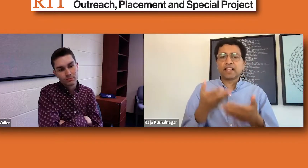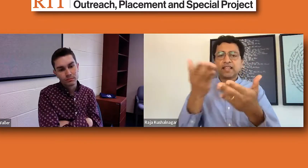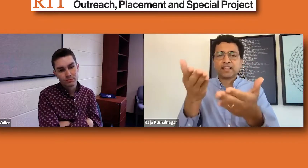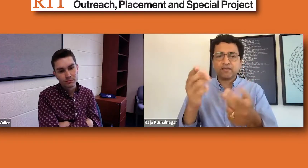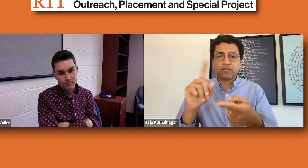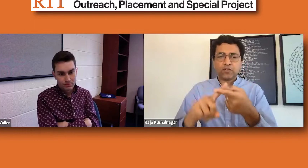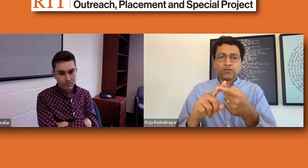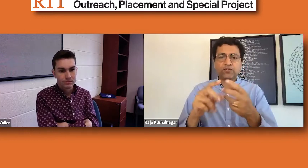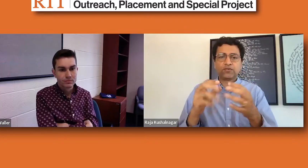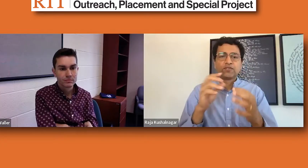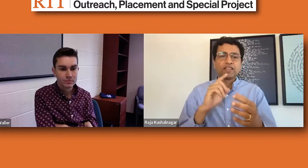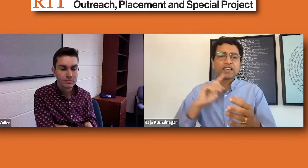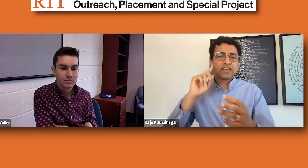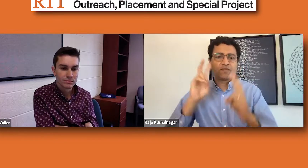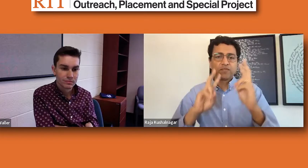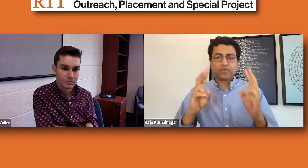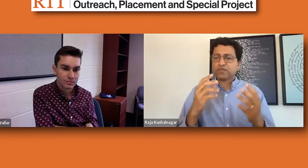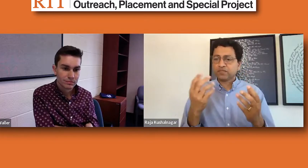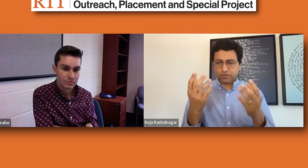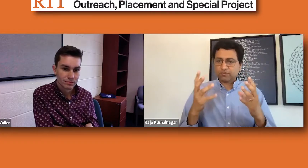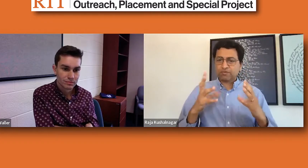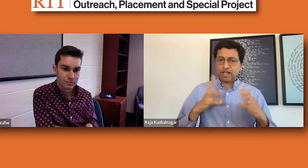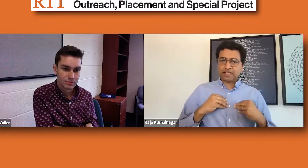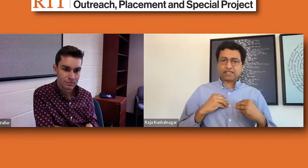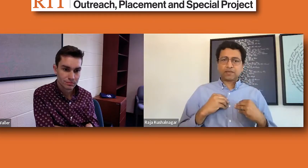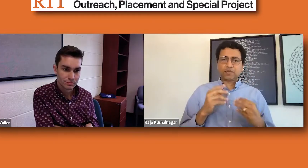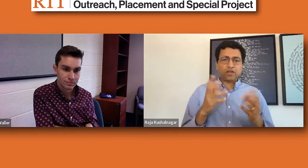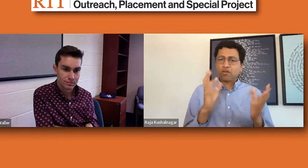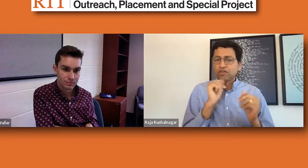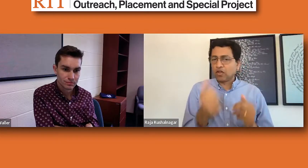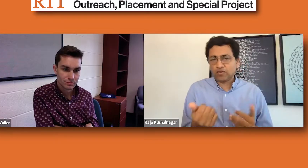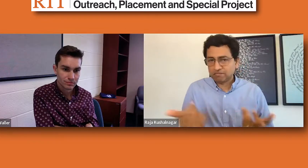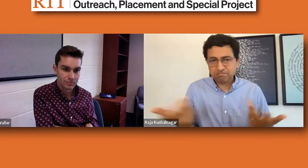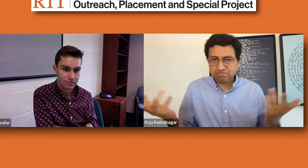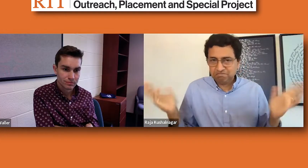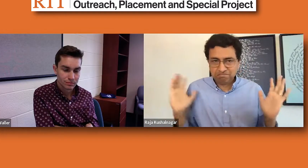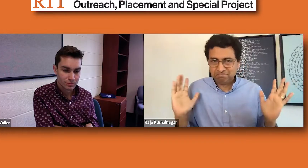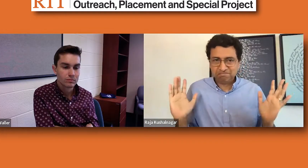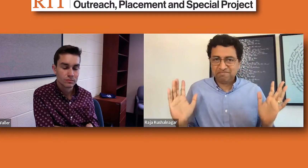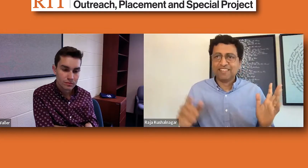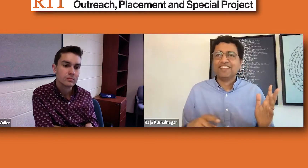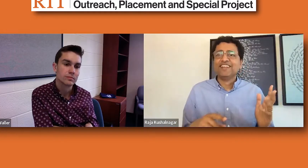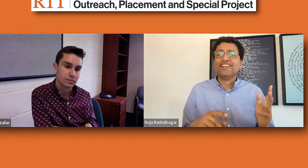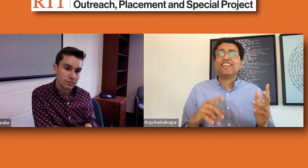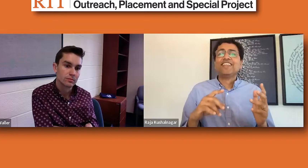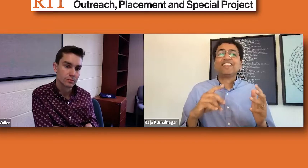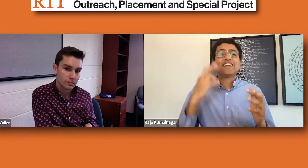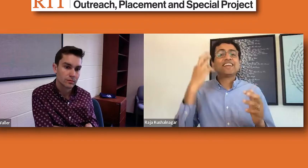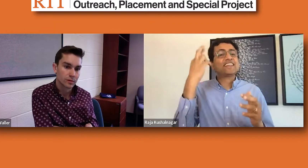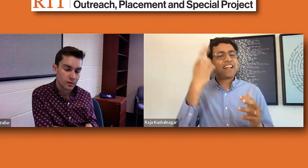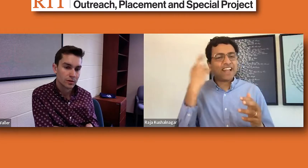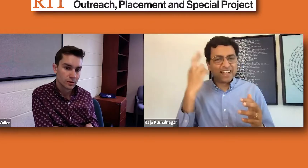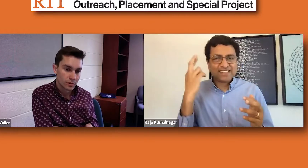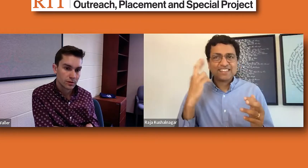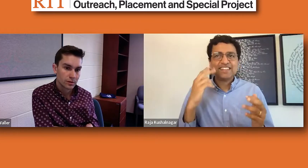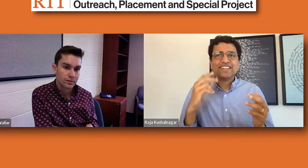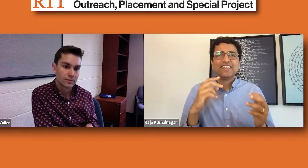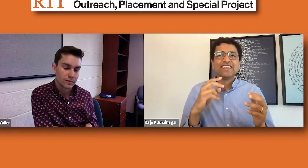Once a design was definitive. Deaf people were, if lucky, considered an afterthought.